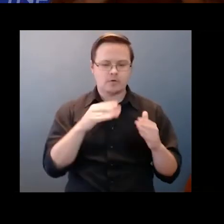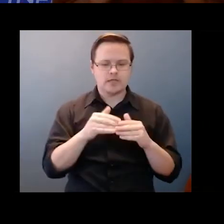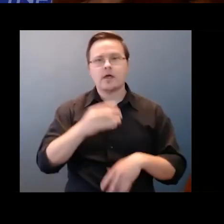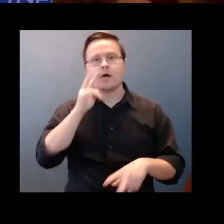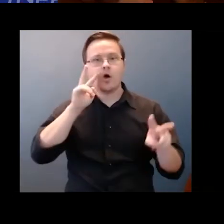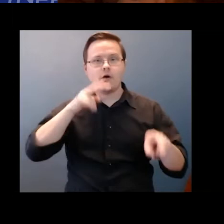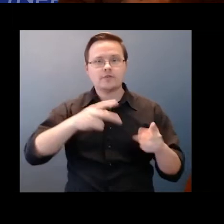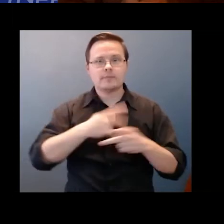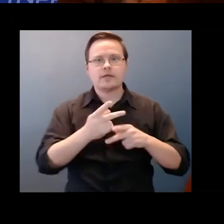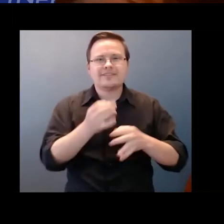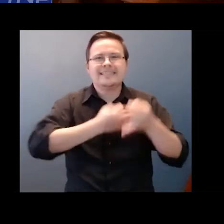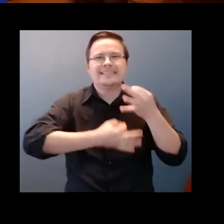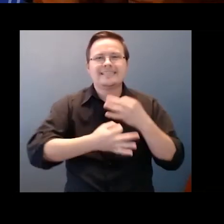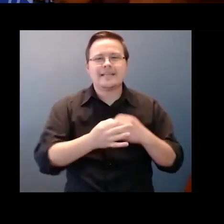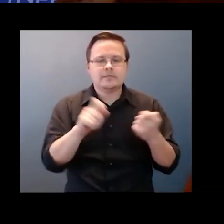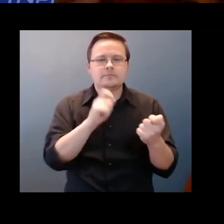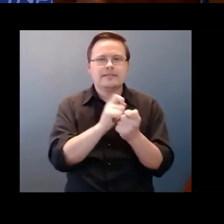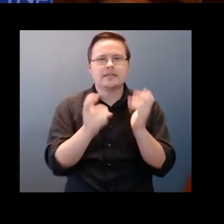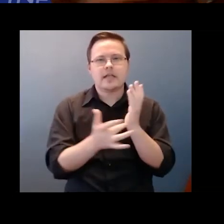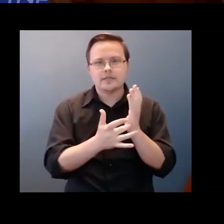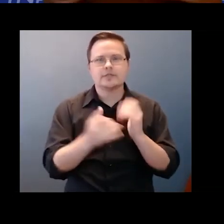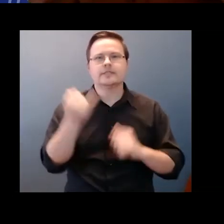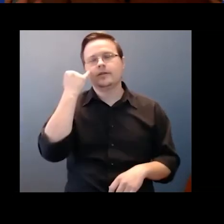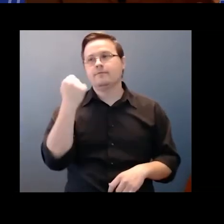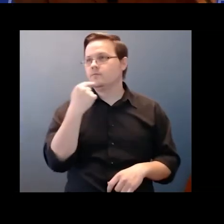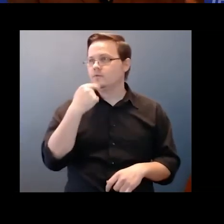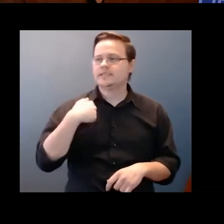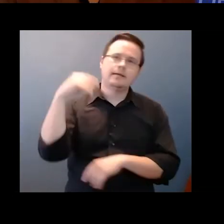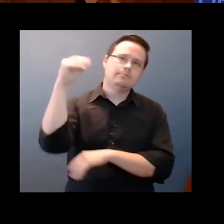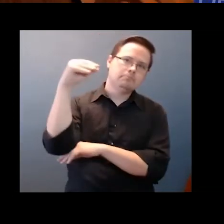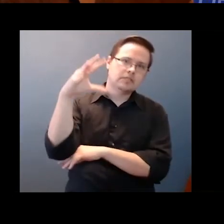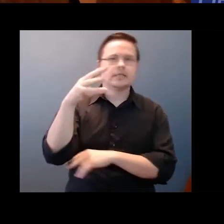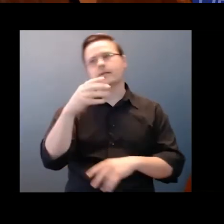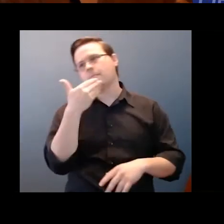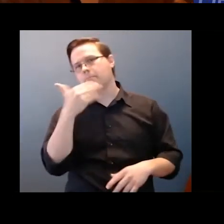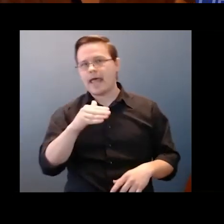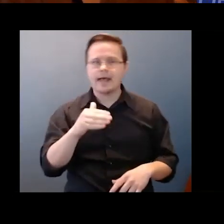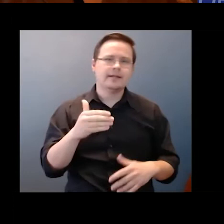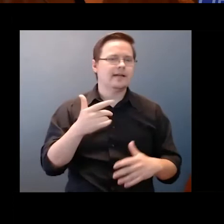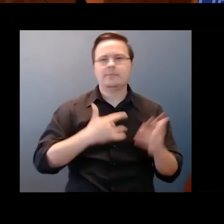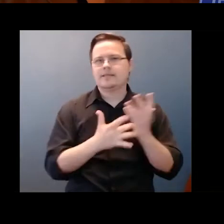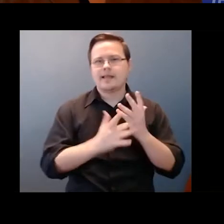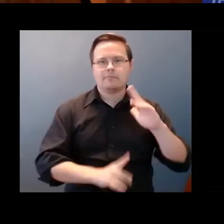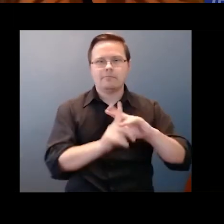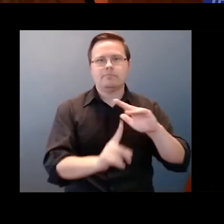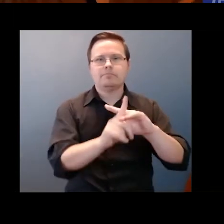the street lights or bad one, these tech this texts coming up like whack-a-mole. But two, I think this happens.